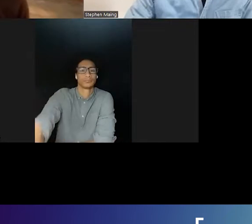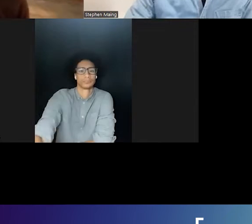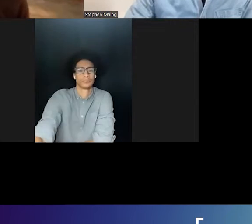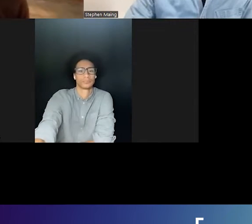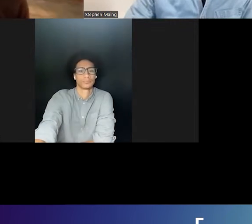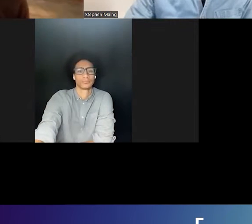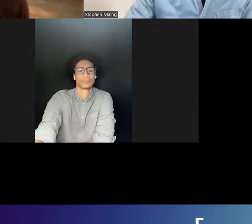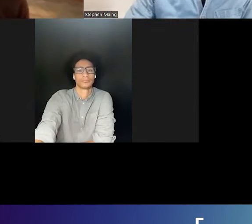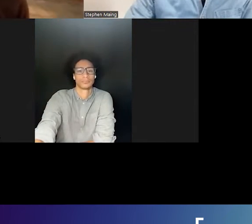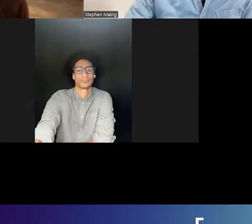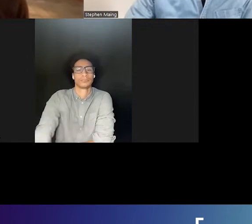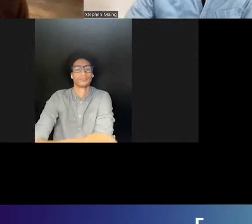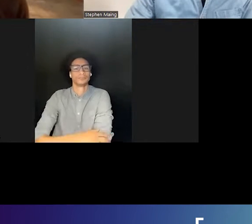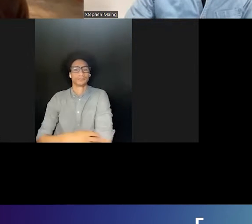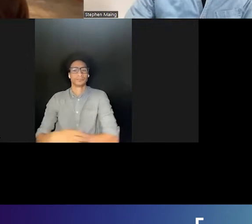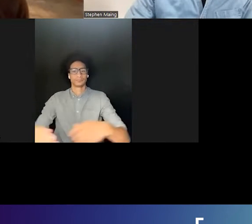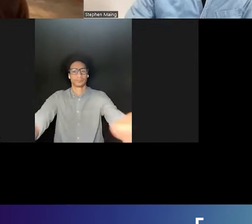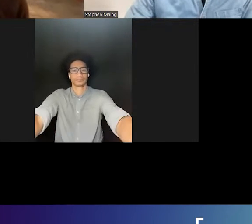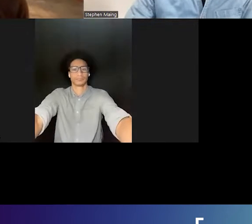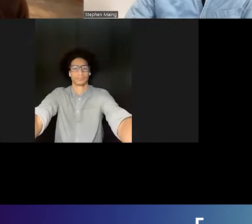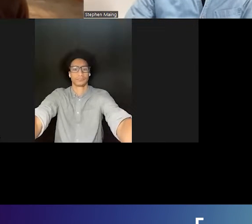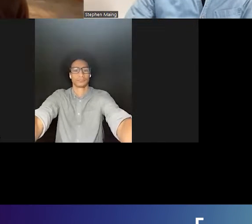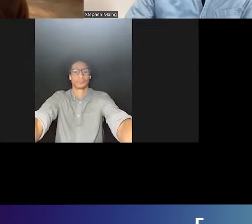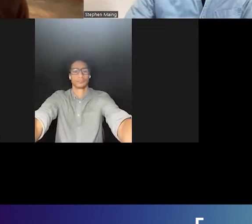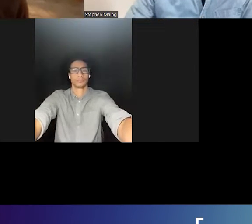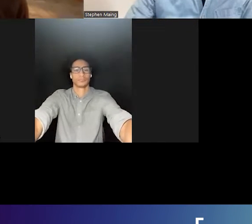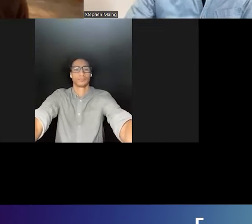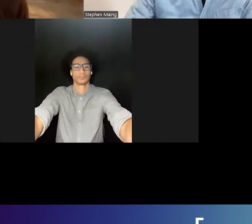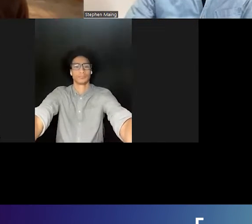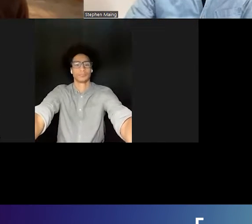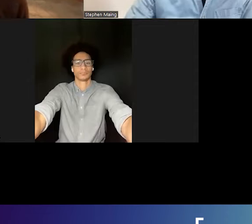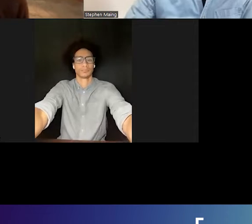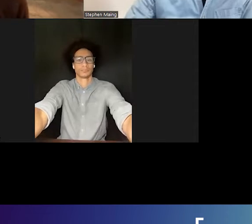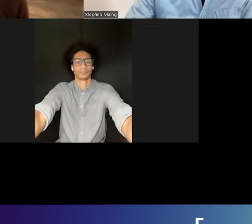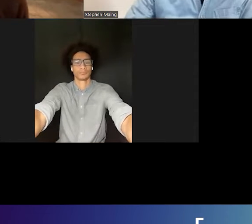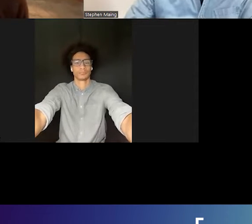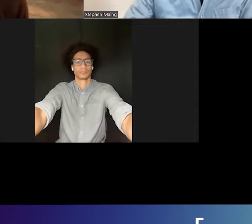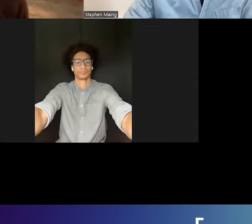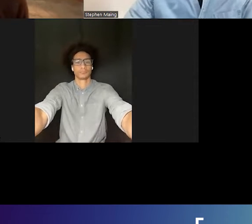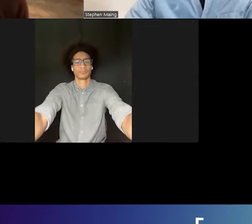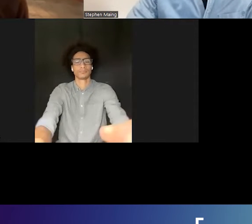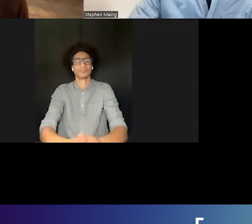bullet points to have an awareness of. Right. And as you say, as you prioritize,